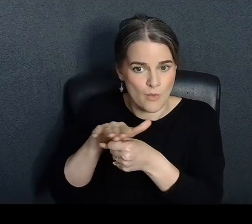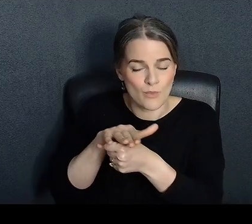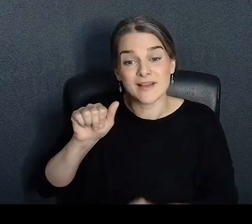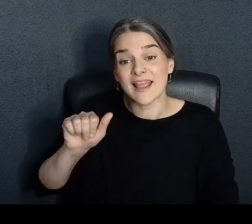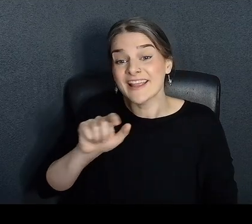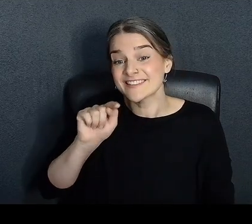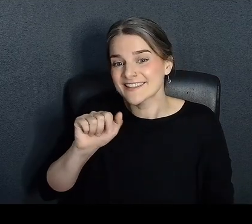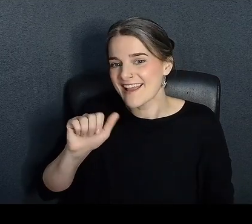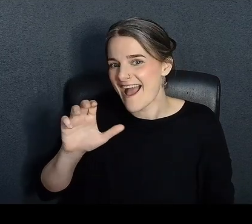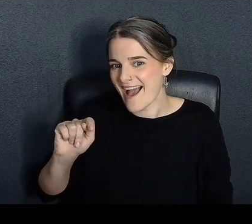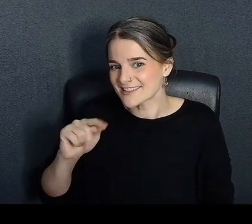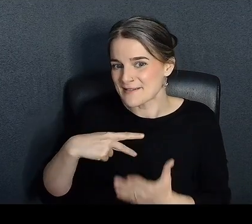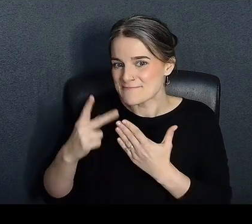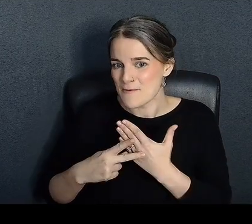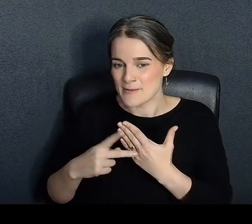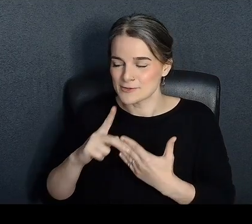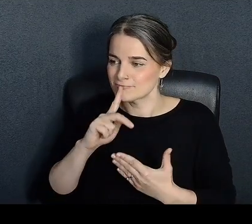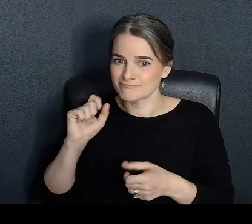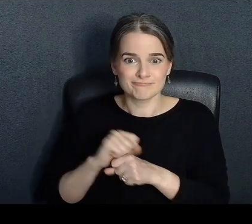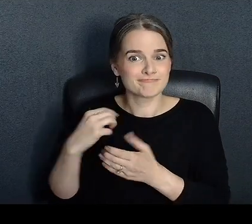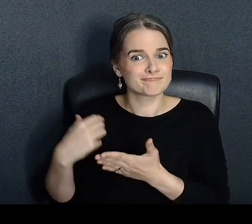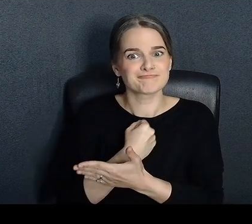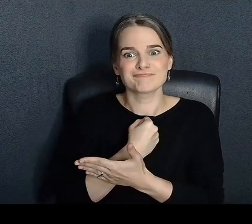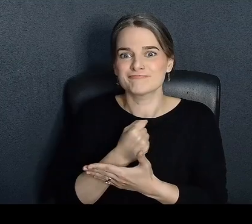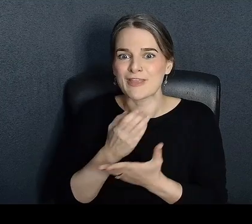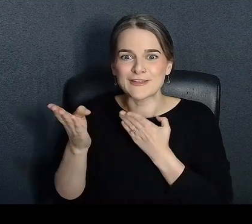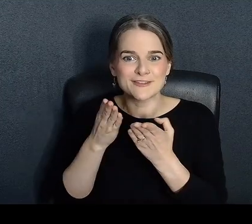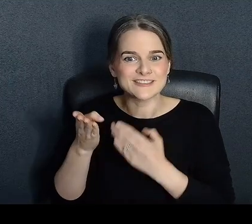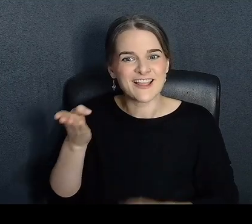to fully take advantage of those services within their state.